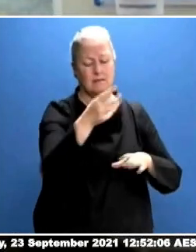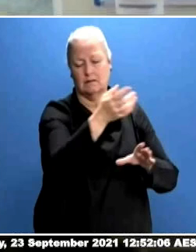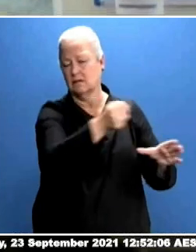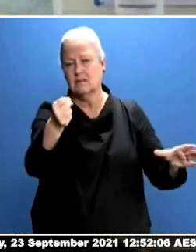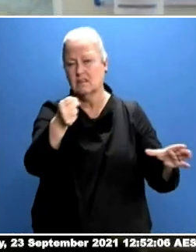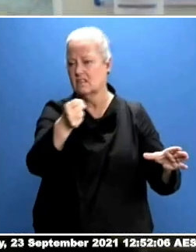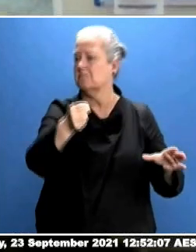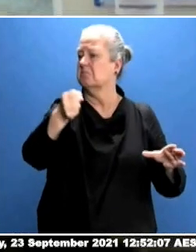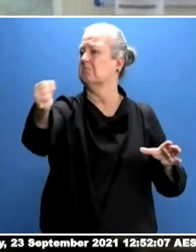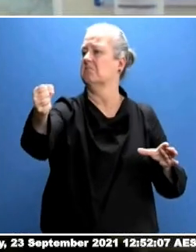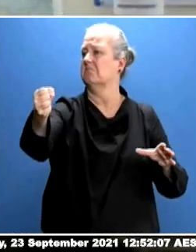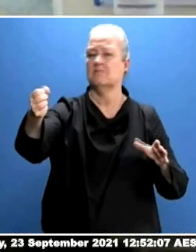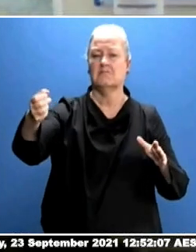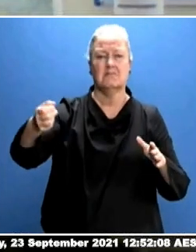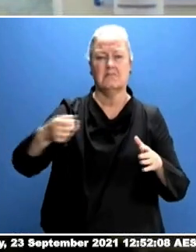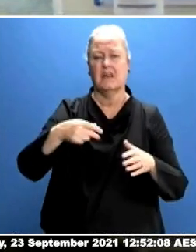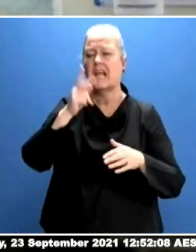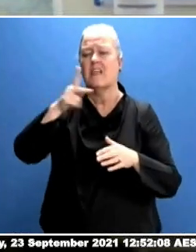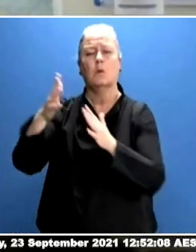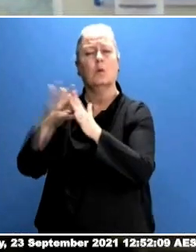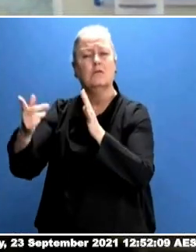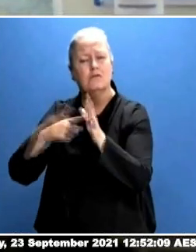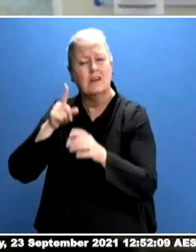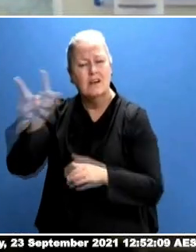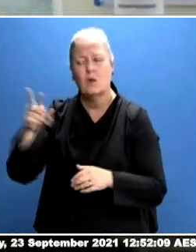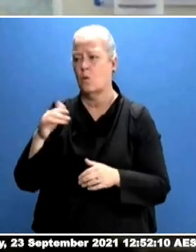care in Katherine or Alice Springs.